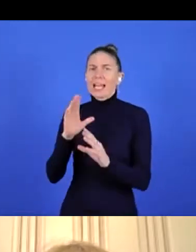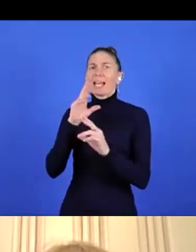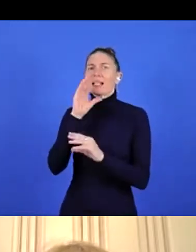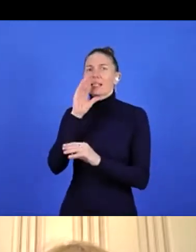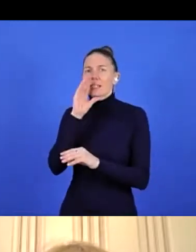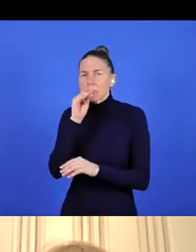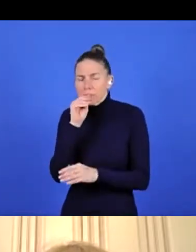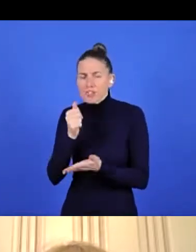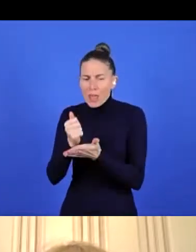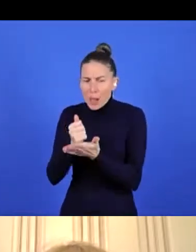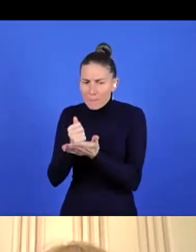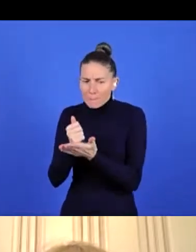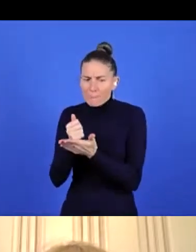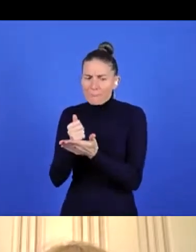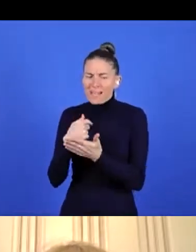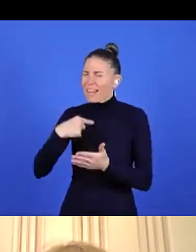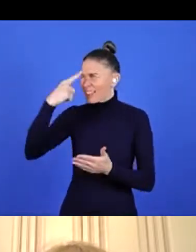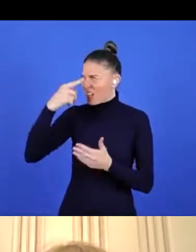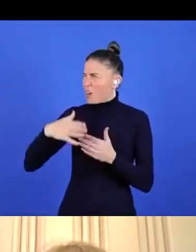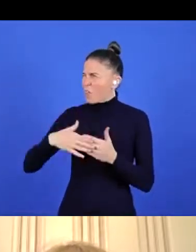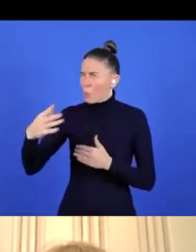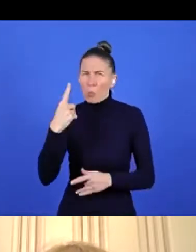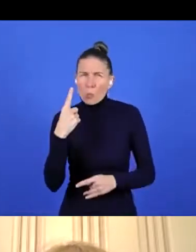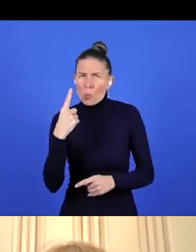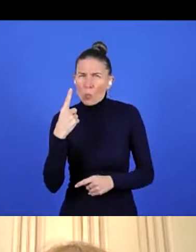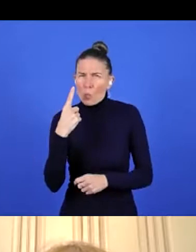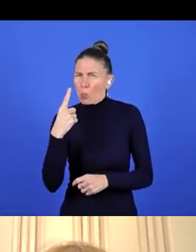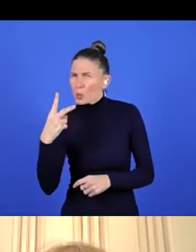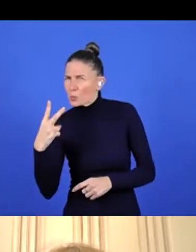really took a lot of effort to put us into speech